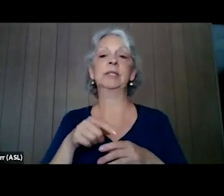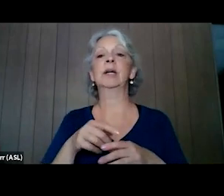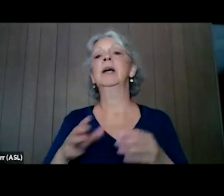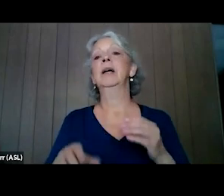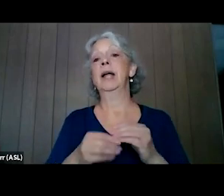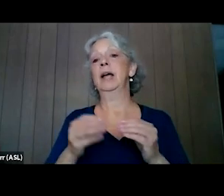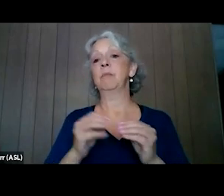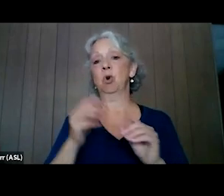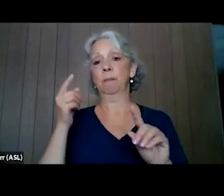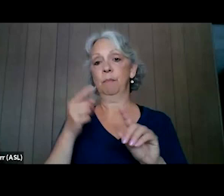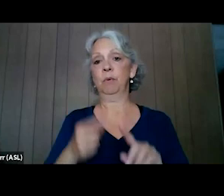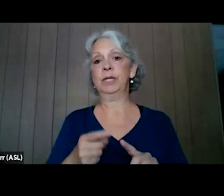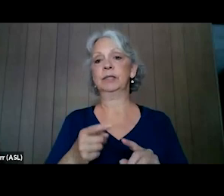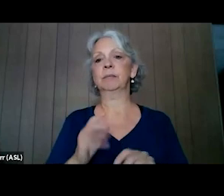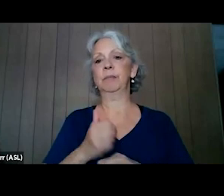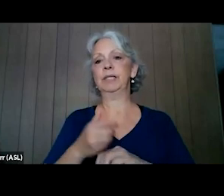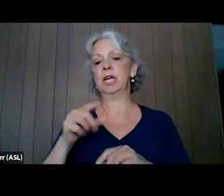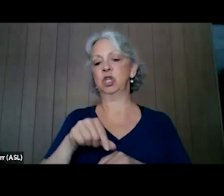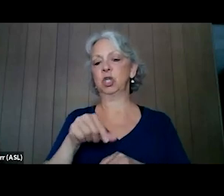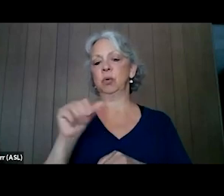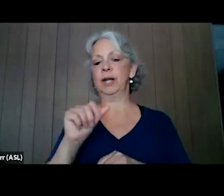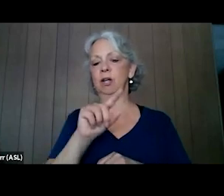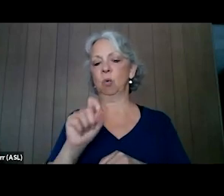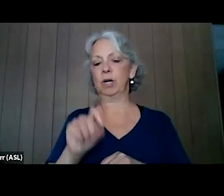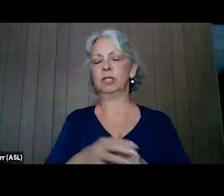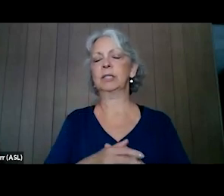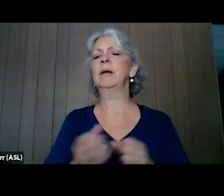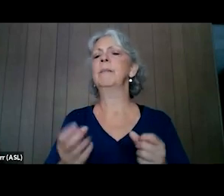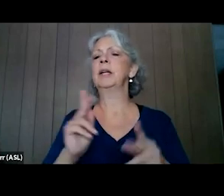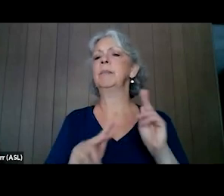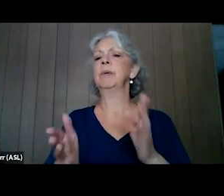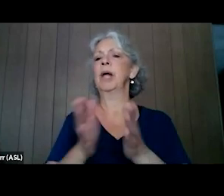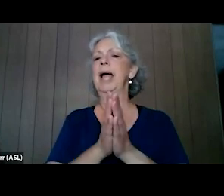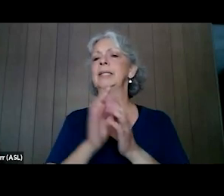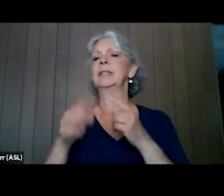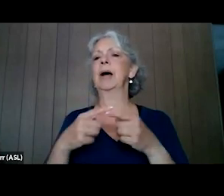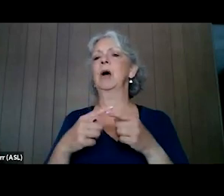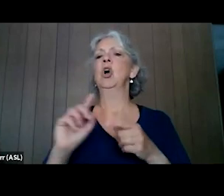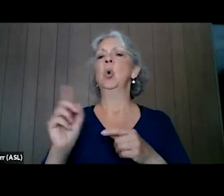just based on some of the Q&A questions I saw in the chat, a lot of people were asking about where these wounds occur.